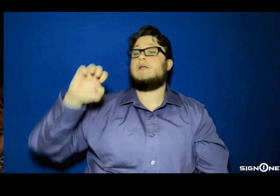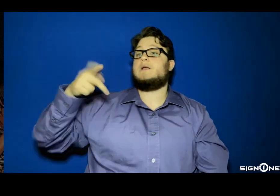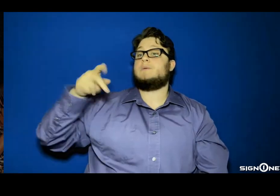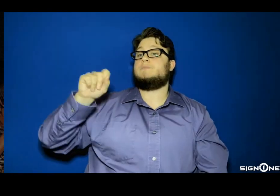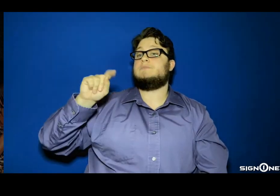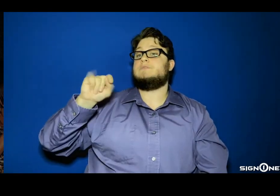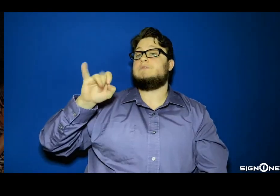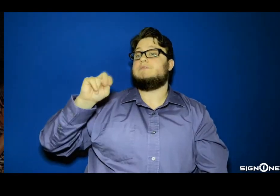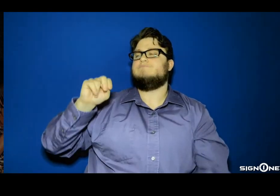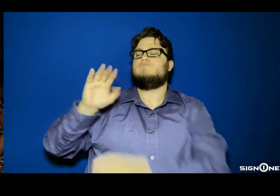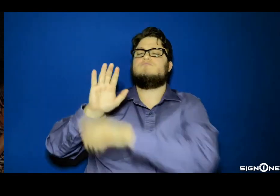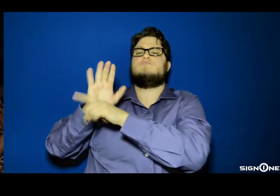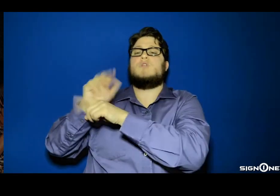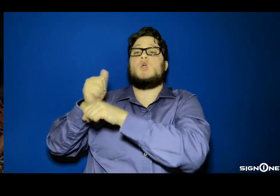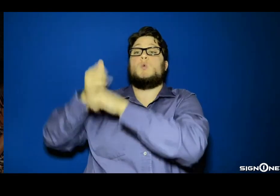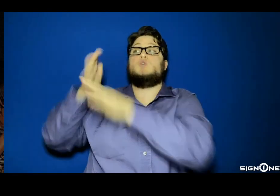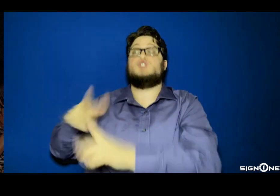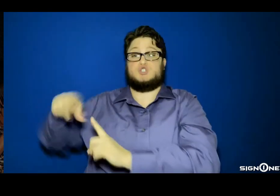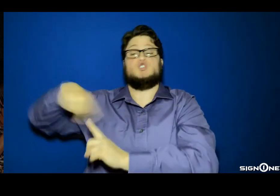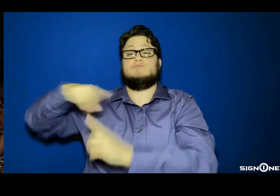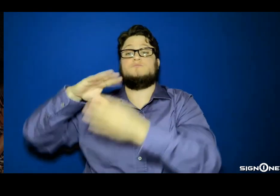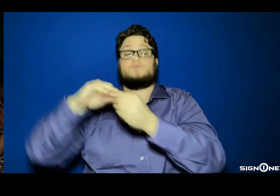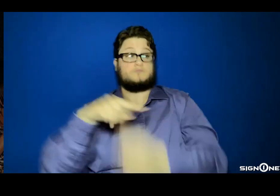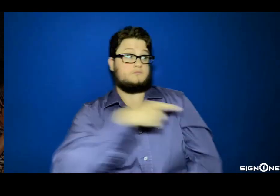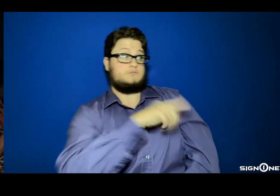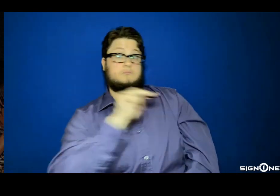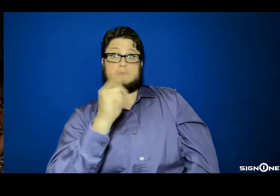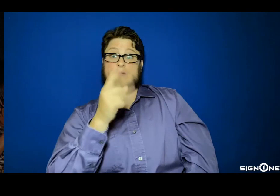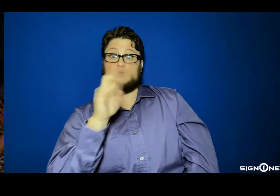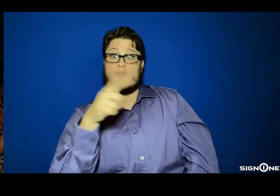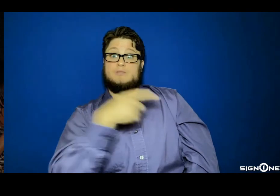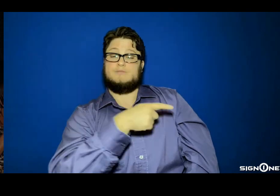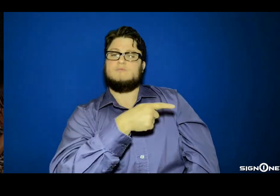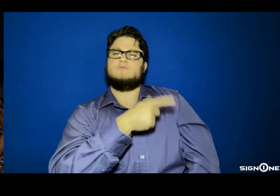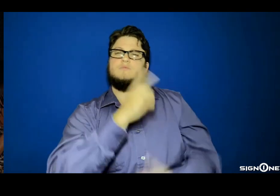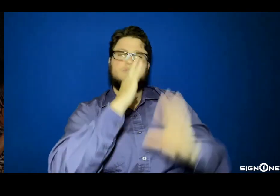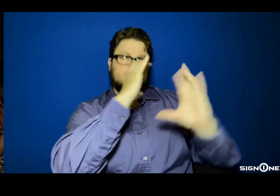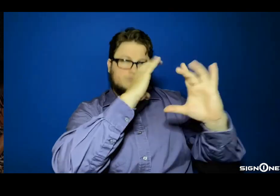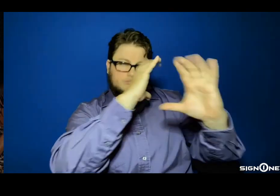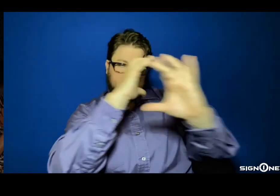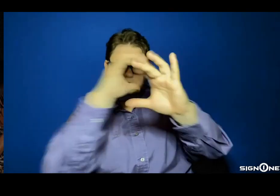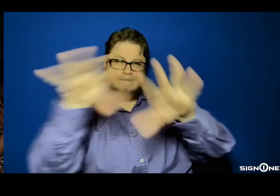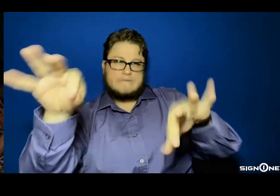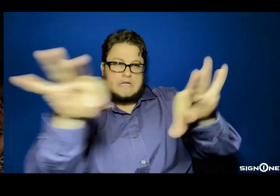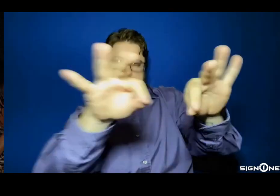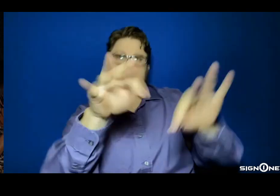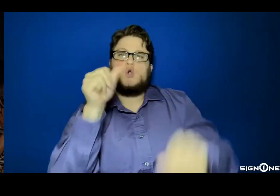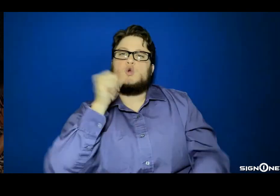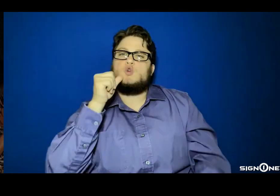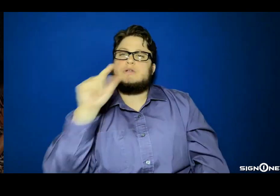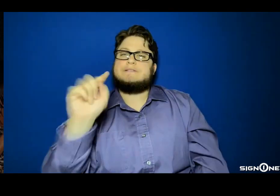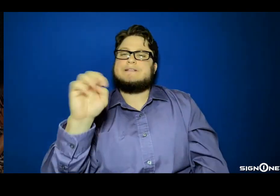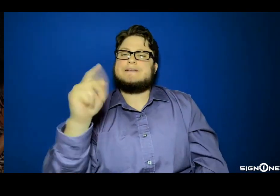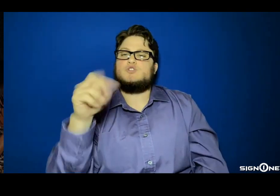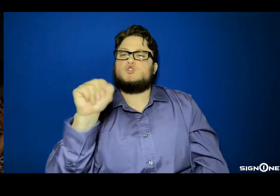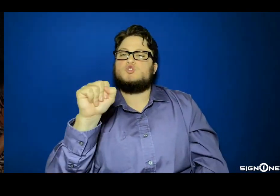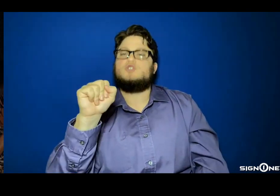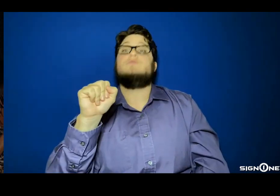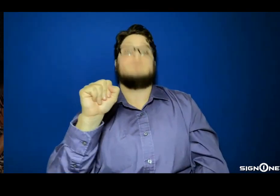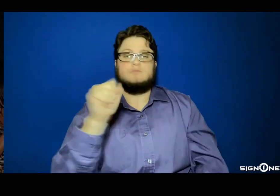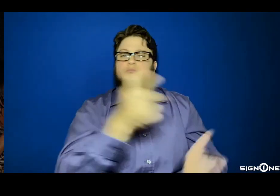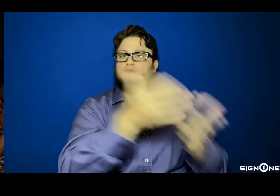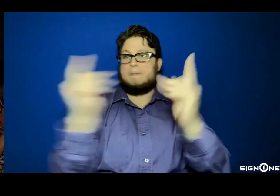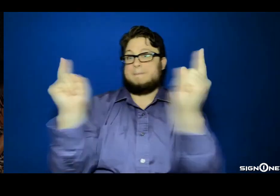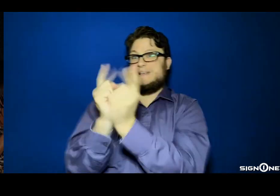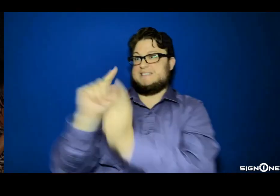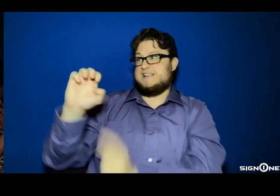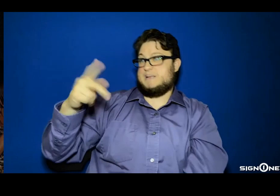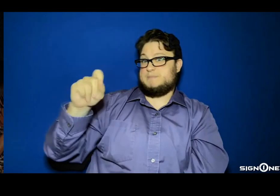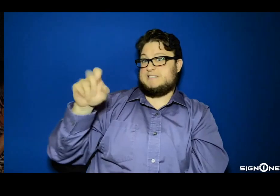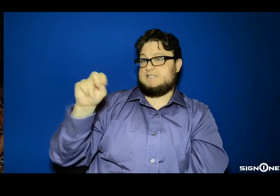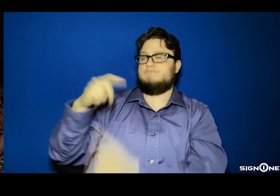Epstein's accusers claim Maxwell was sourcing teenage girls for him and directing them to